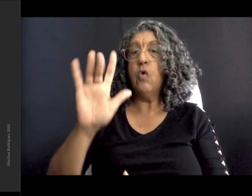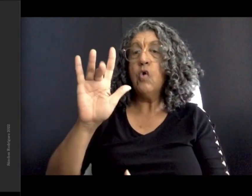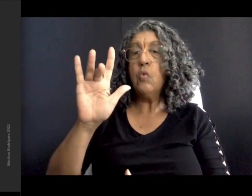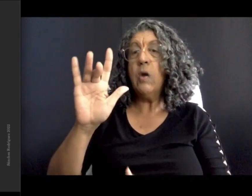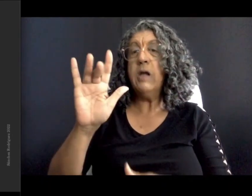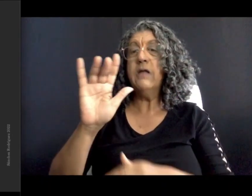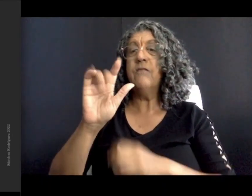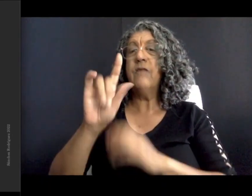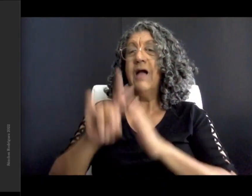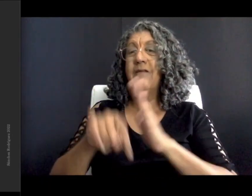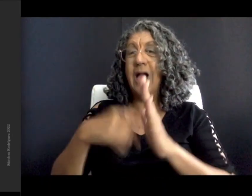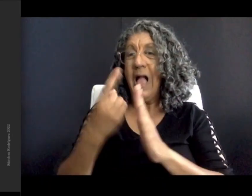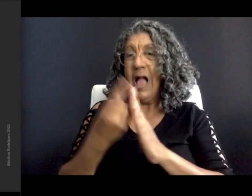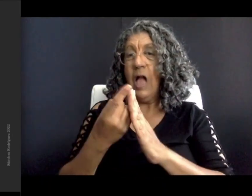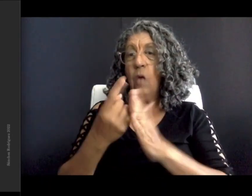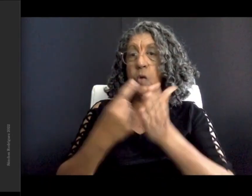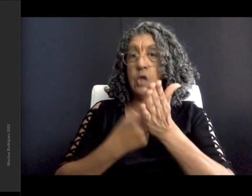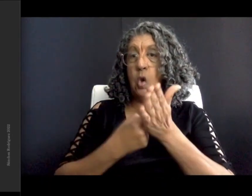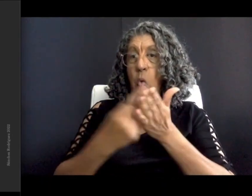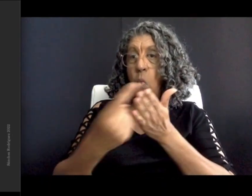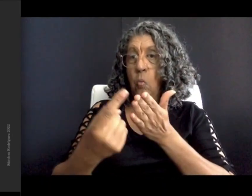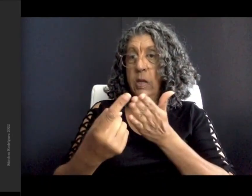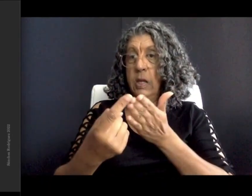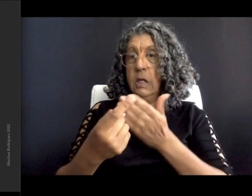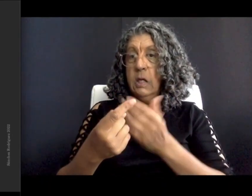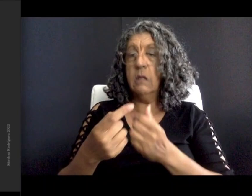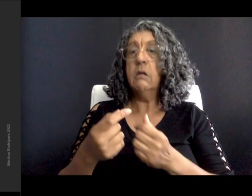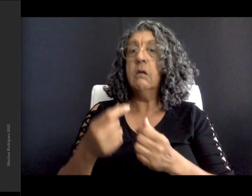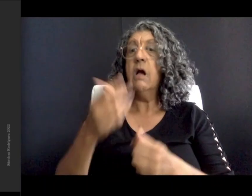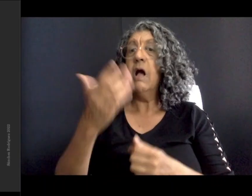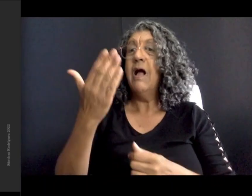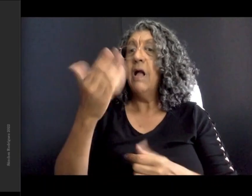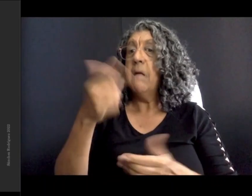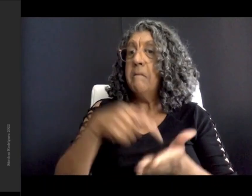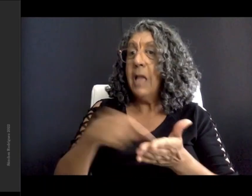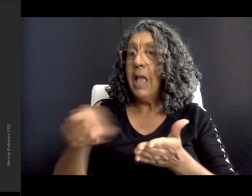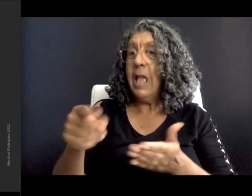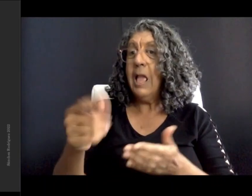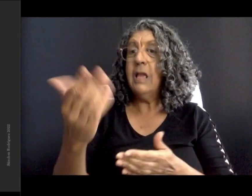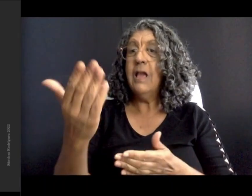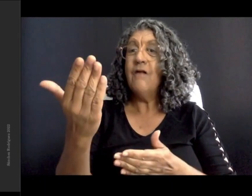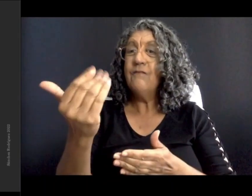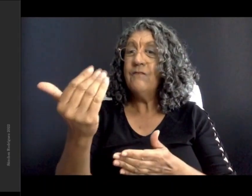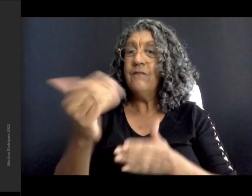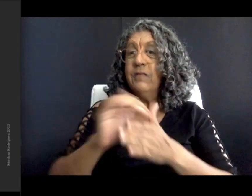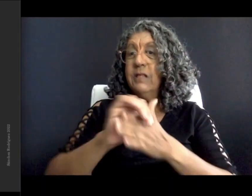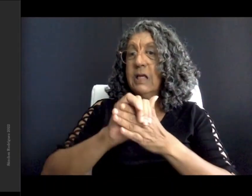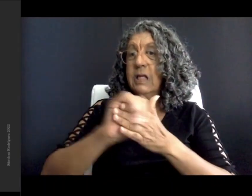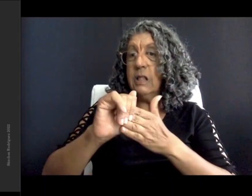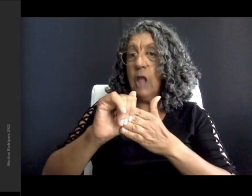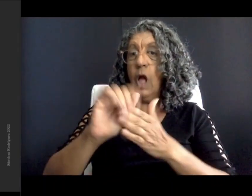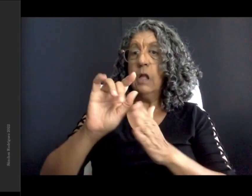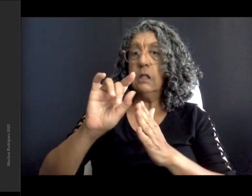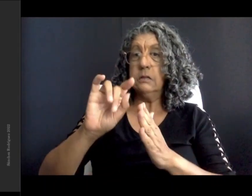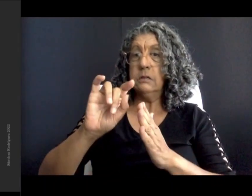we're going to offer you 25 hours a week and the pay is $15 an hour,